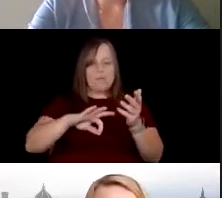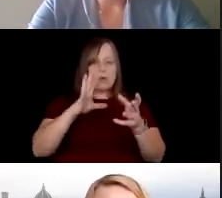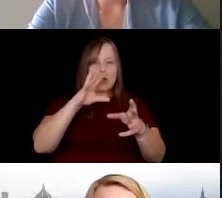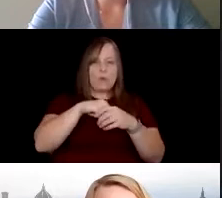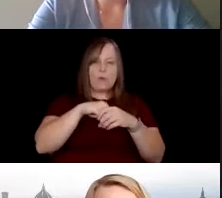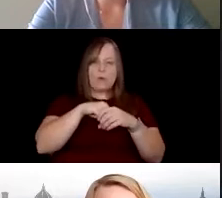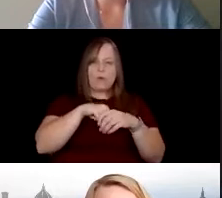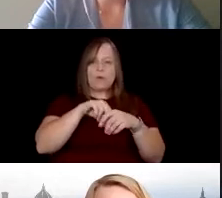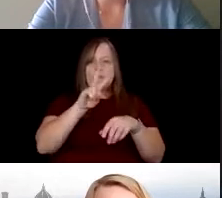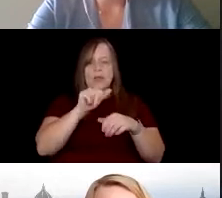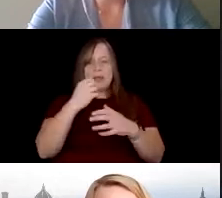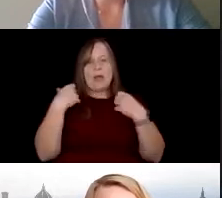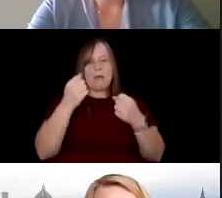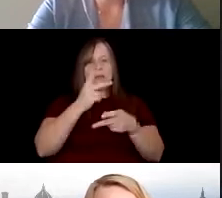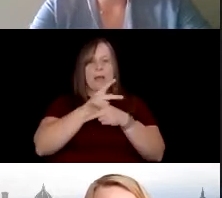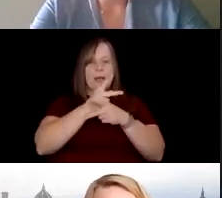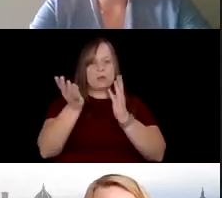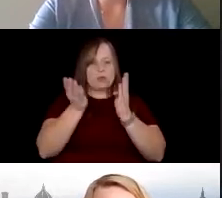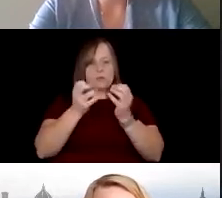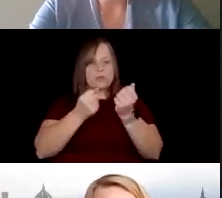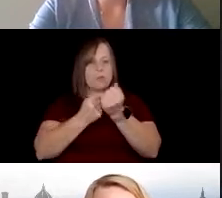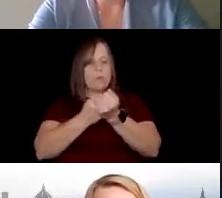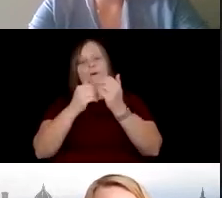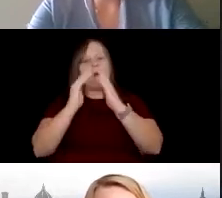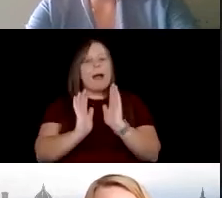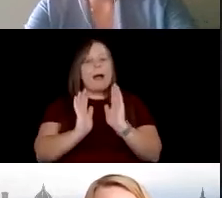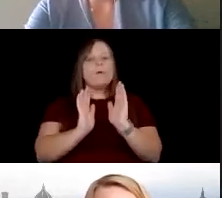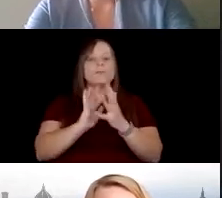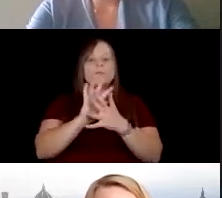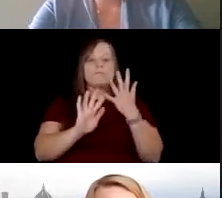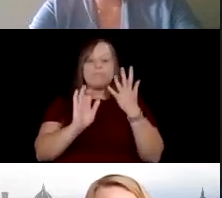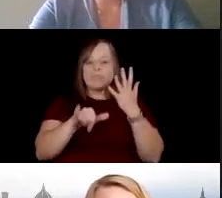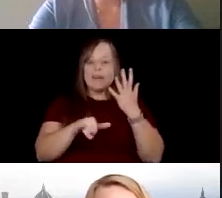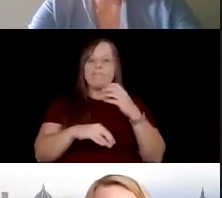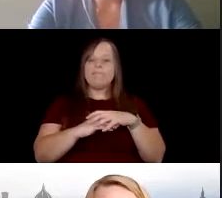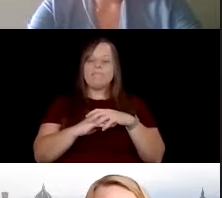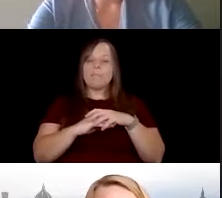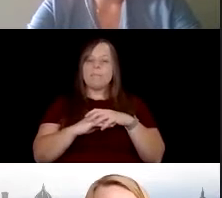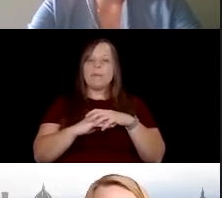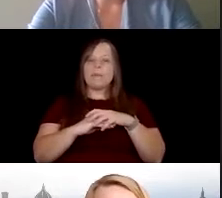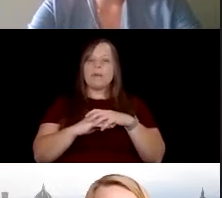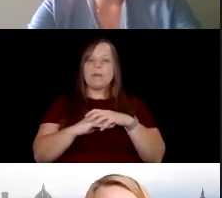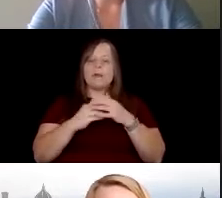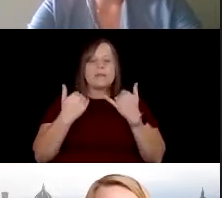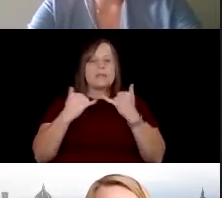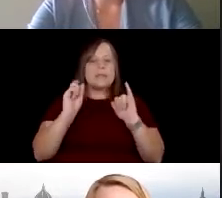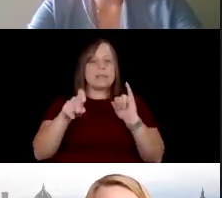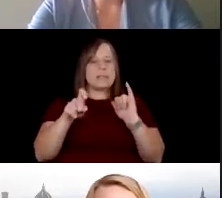VA healthcare services and support for housing and things of that nature. And this can lead to really serious problems